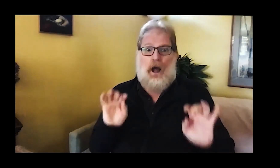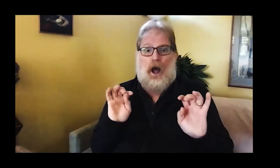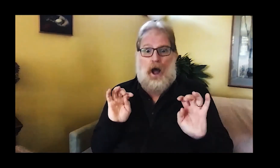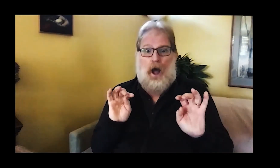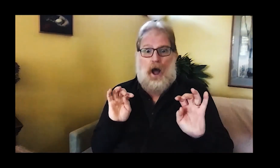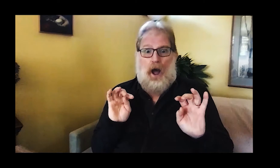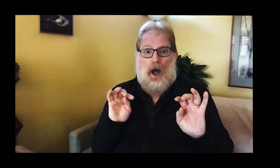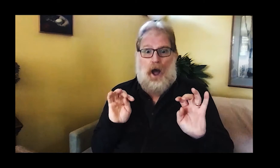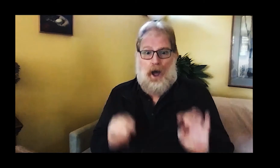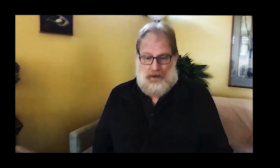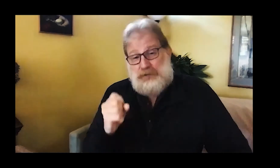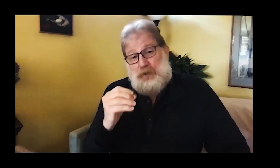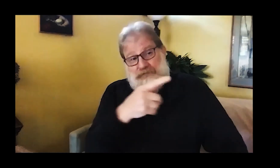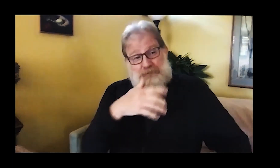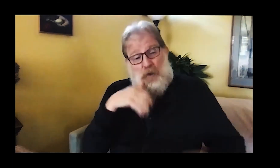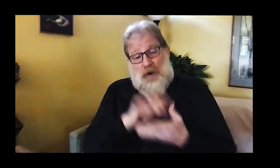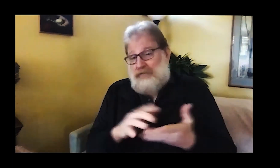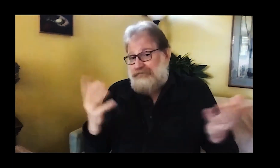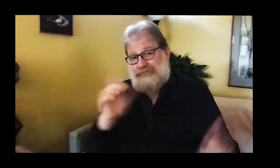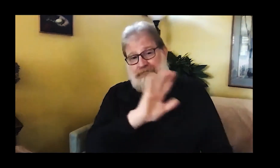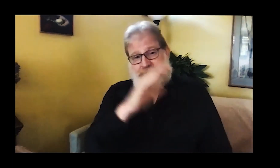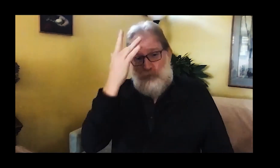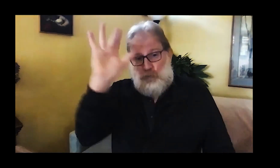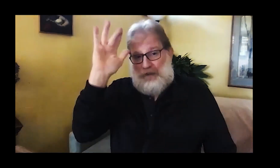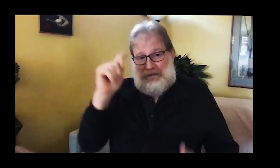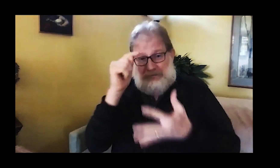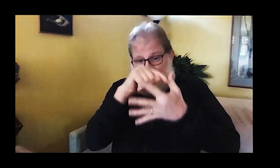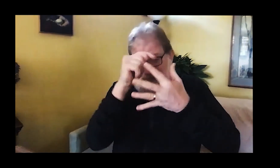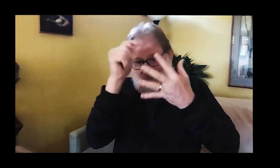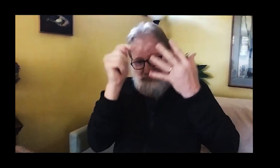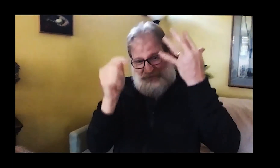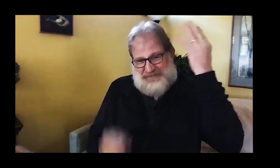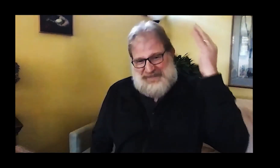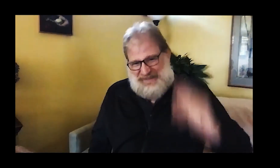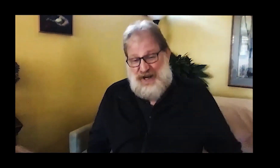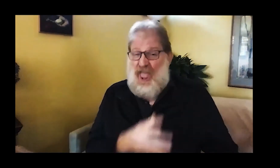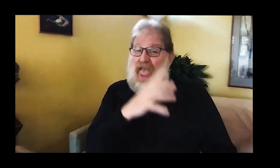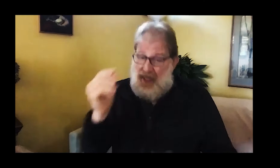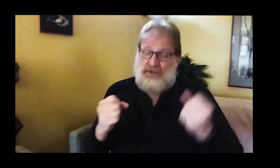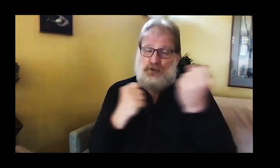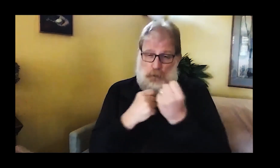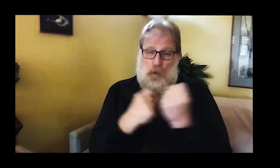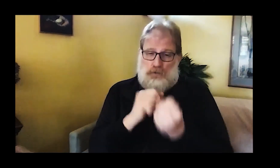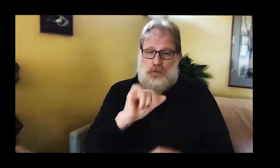who saw the show. So it was yet another one of my wife's brilliant ideas and she has always